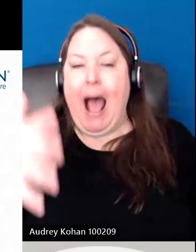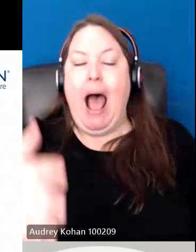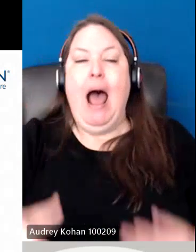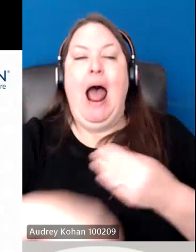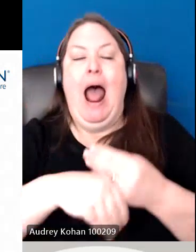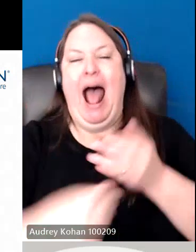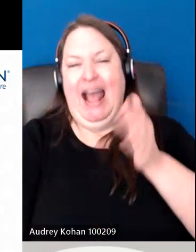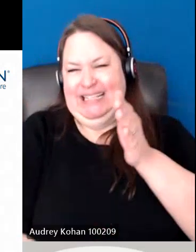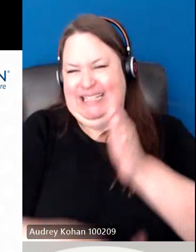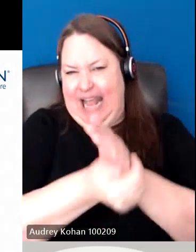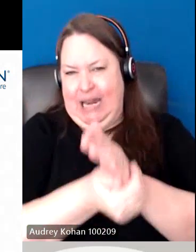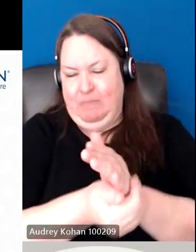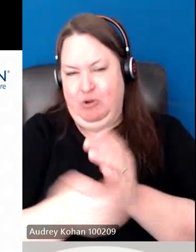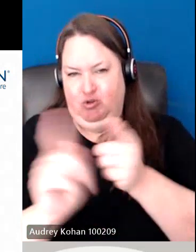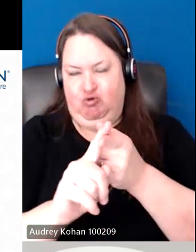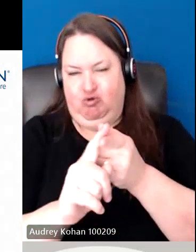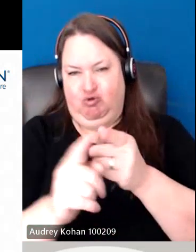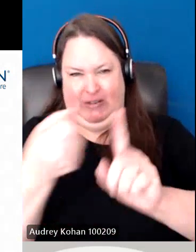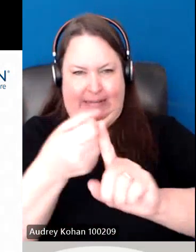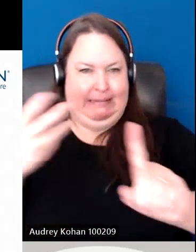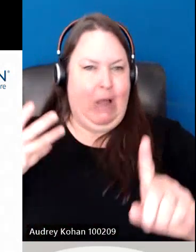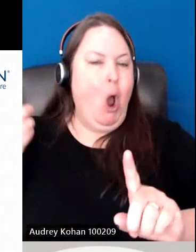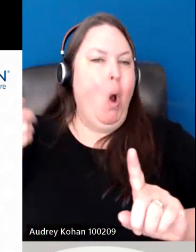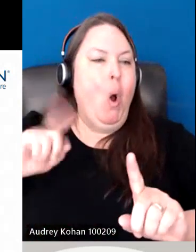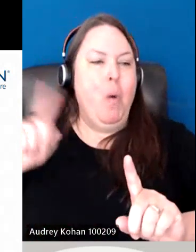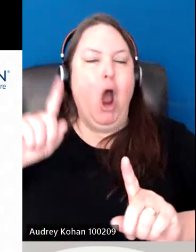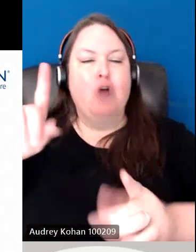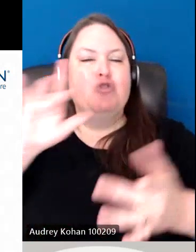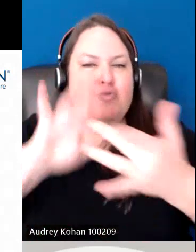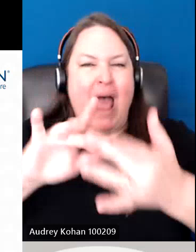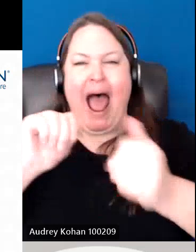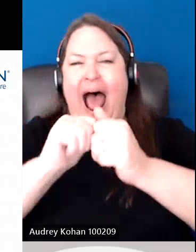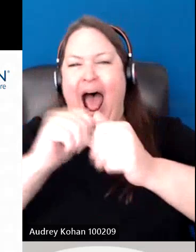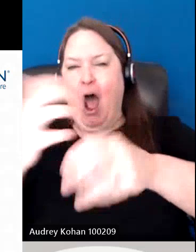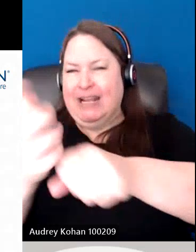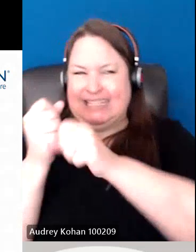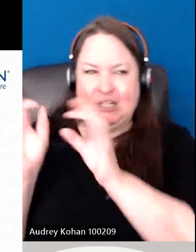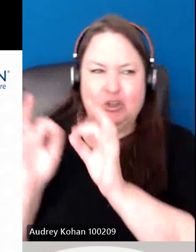policy to outline where do you reach how do you access interpreters where do you keep the trans